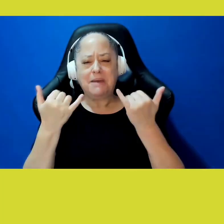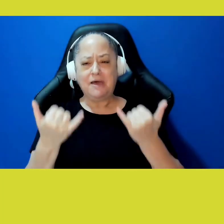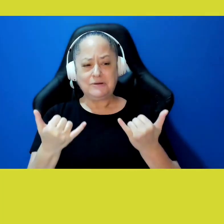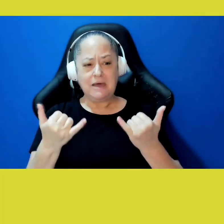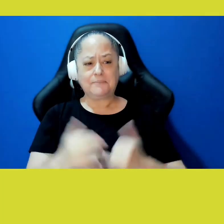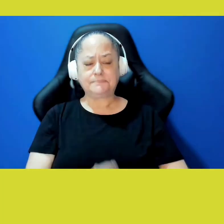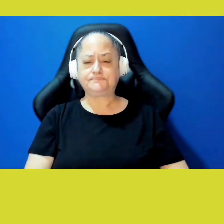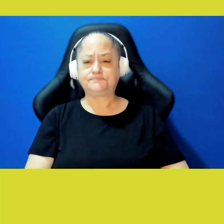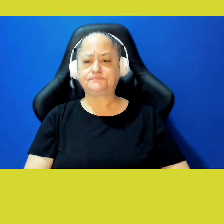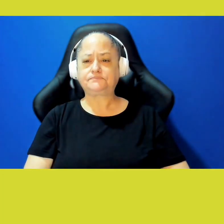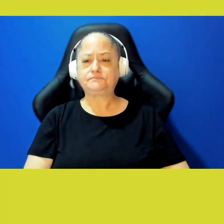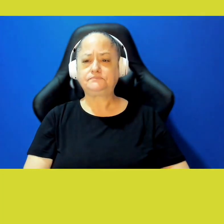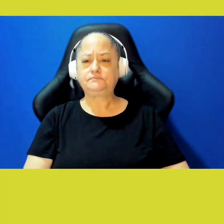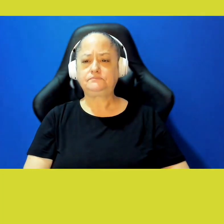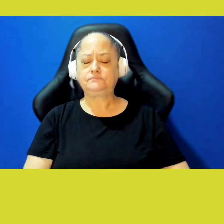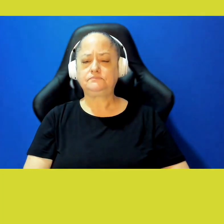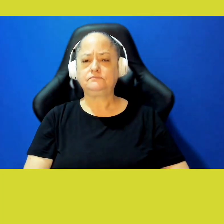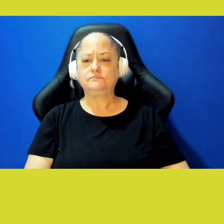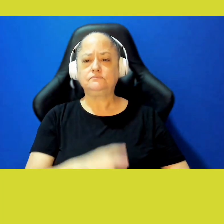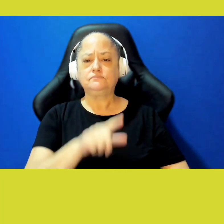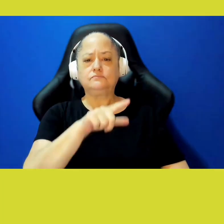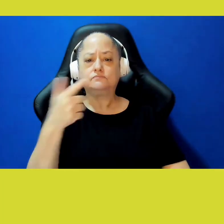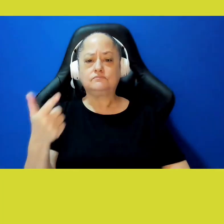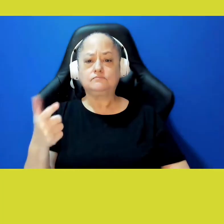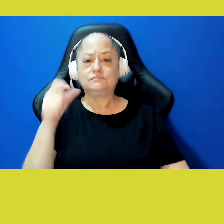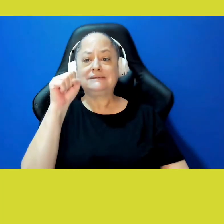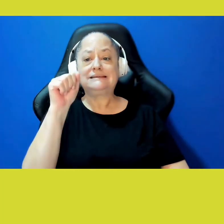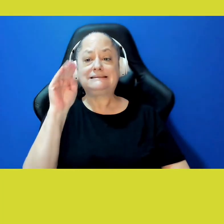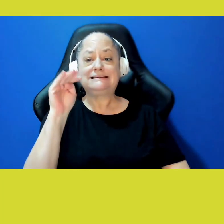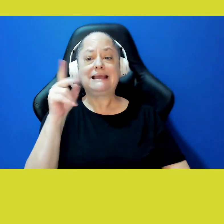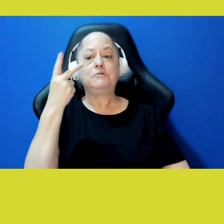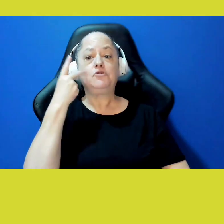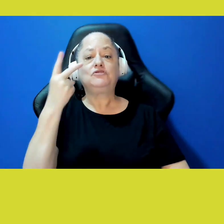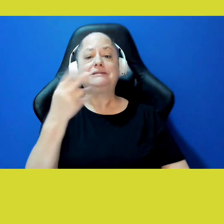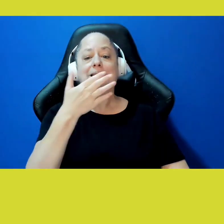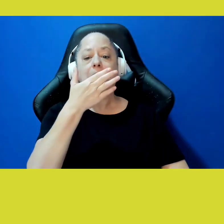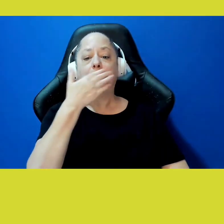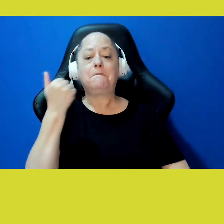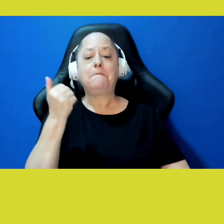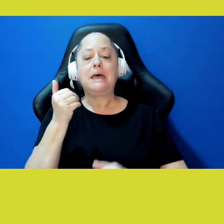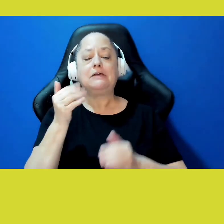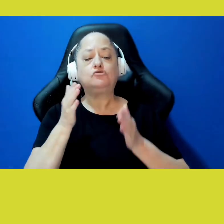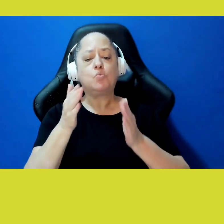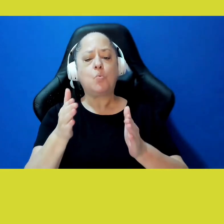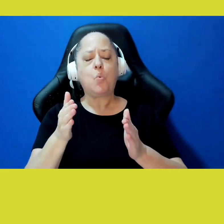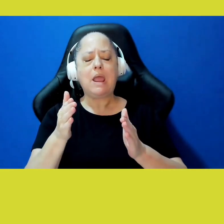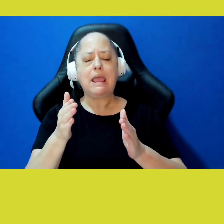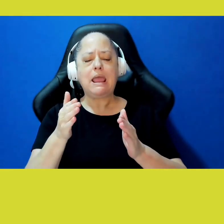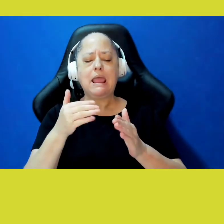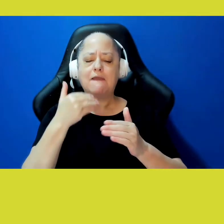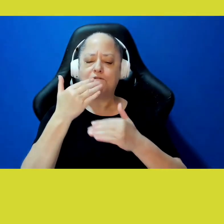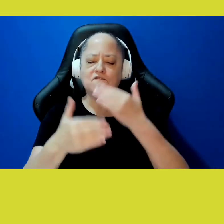I'm going to turn to Sam. What do you see as the best way forward on Housing First implementation?